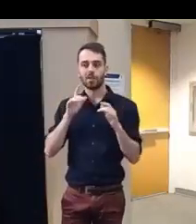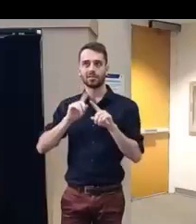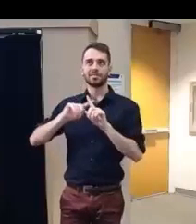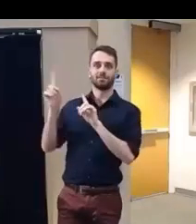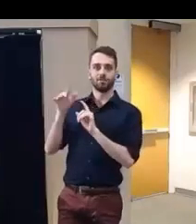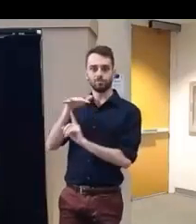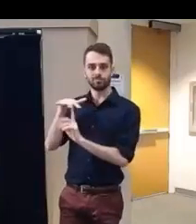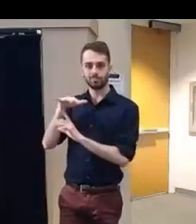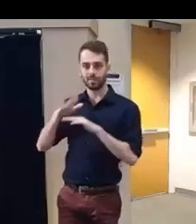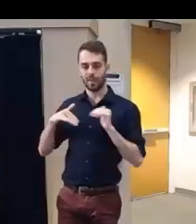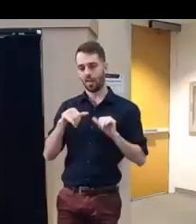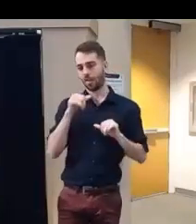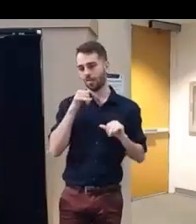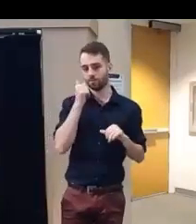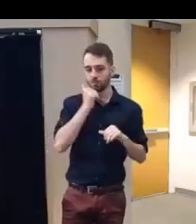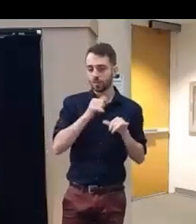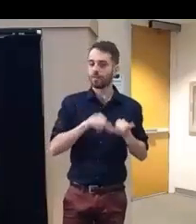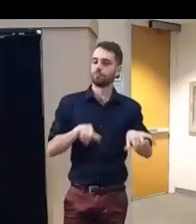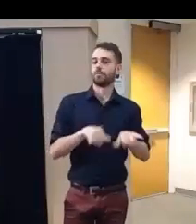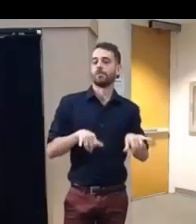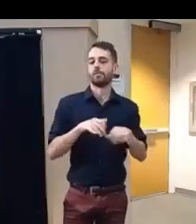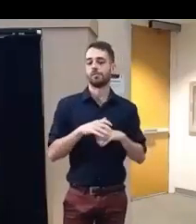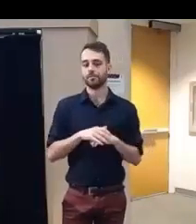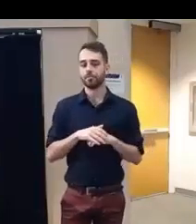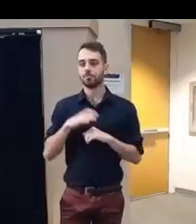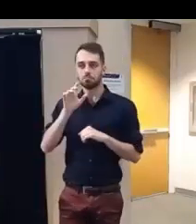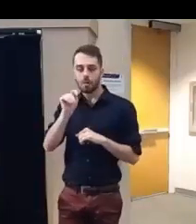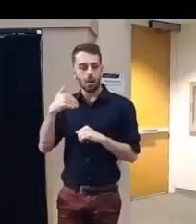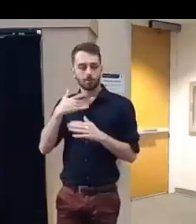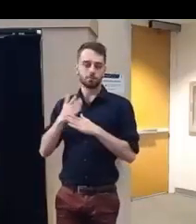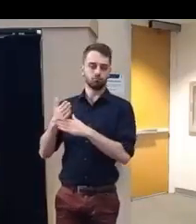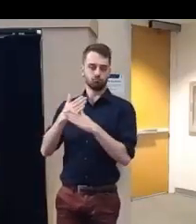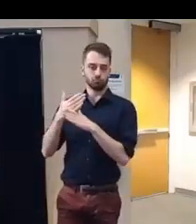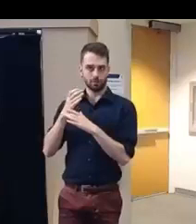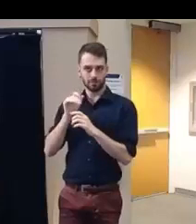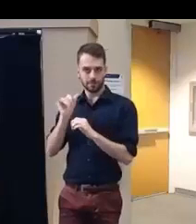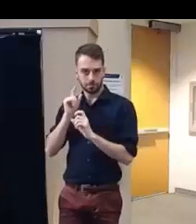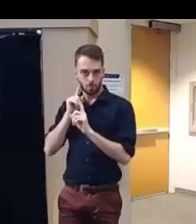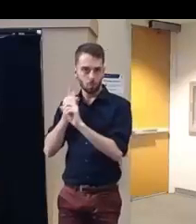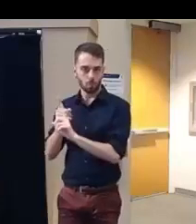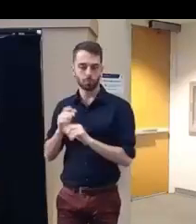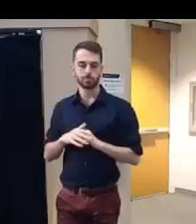same pool of people every day with shared missions and so you can imagine for a trainee looking to